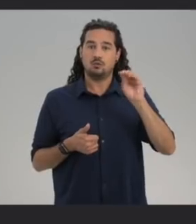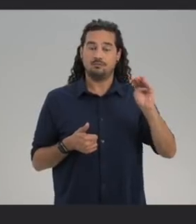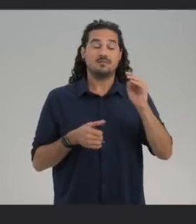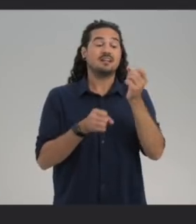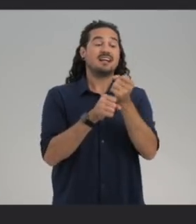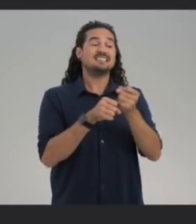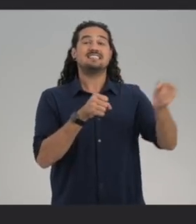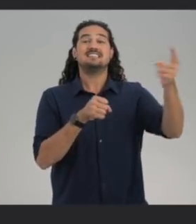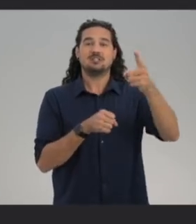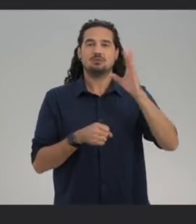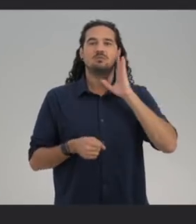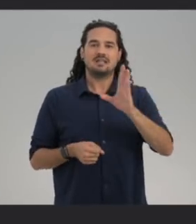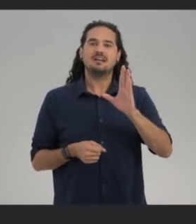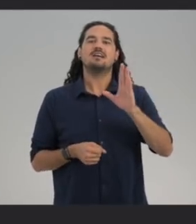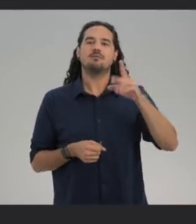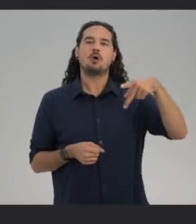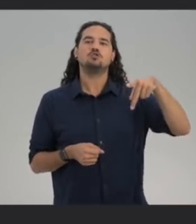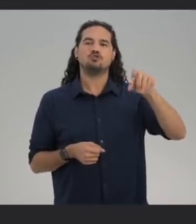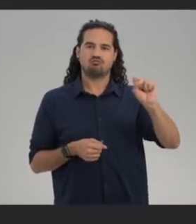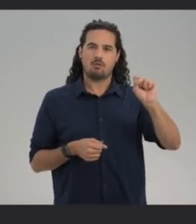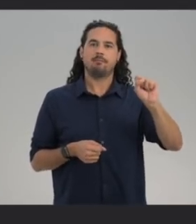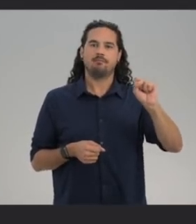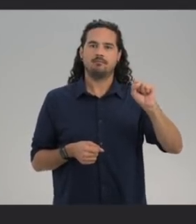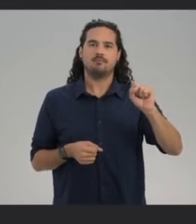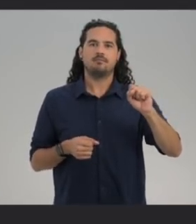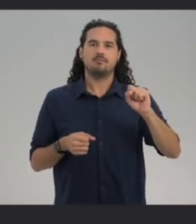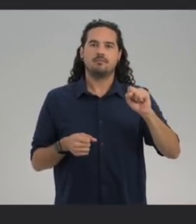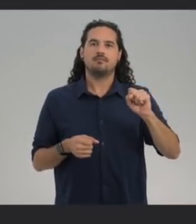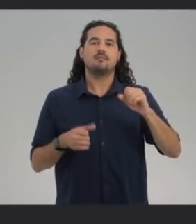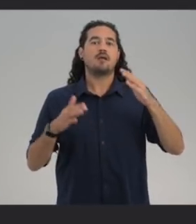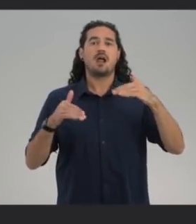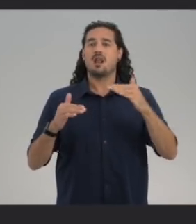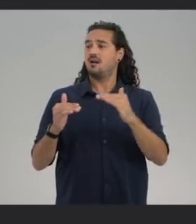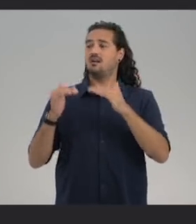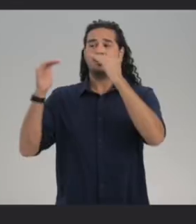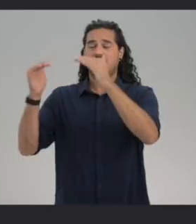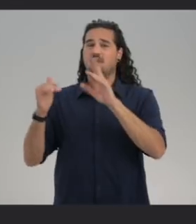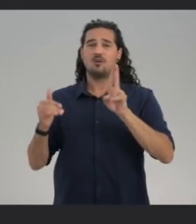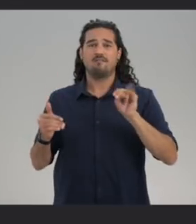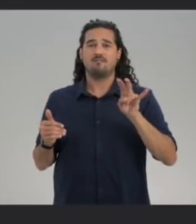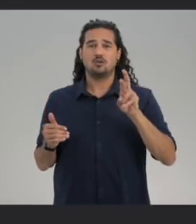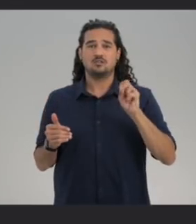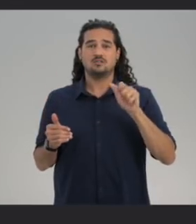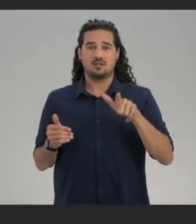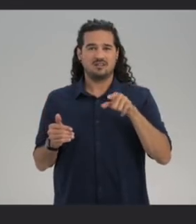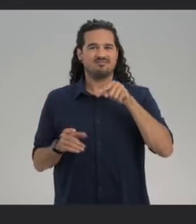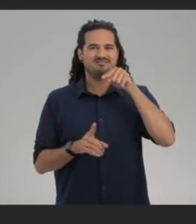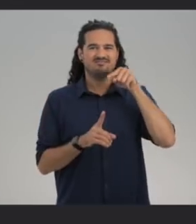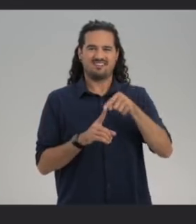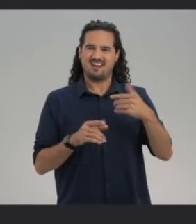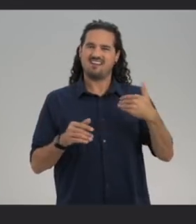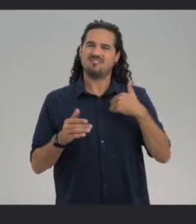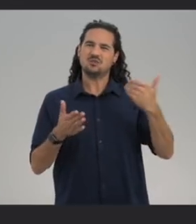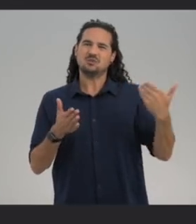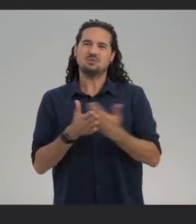For existing apps that haven't yet upgraded to Universal, Big Sur includes an amazing new technology: Rosetta 2.